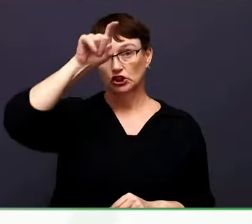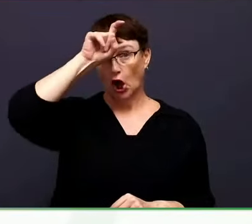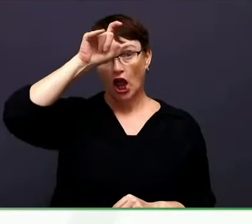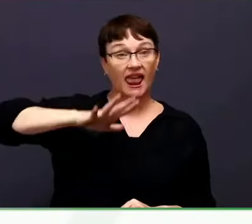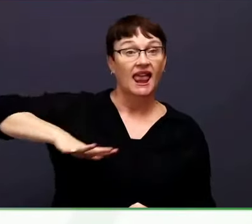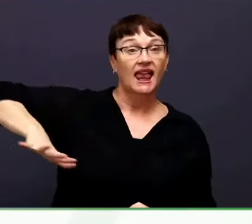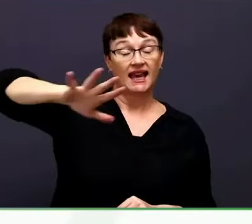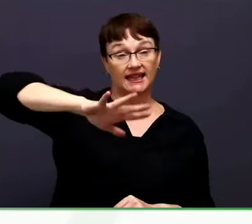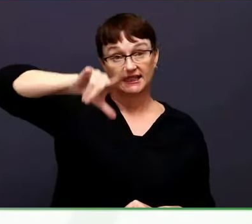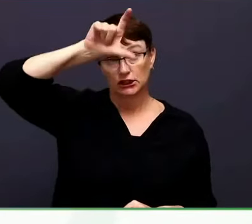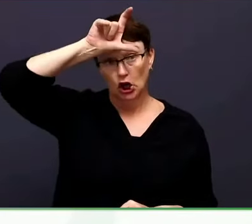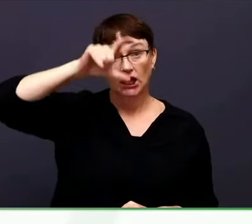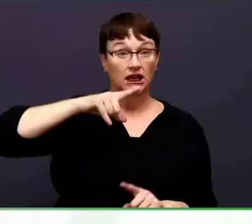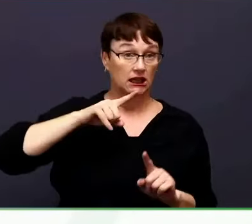representing Turkiye.